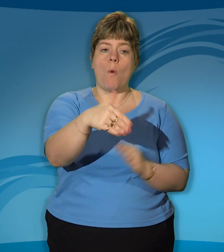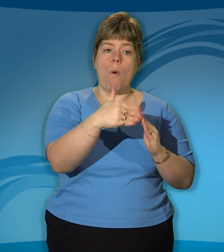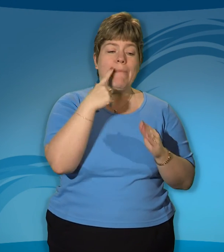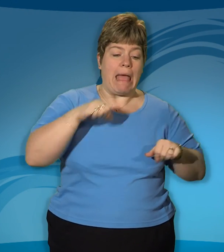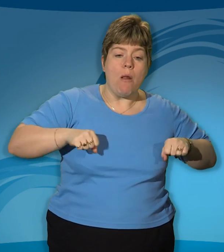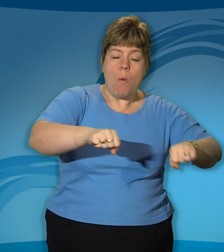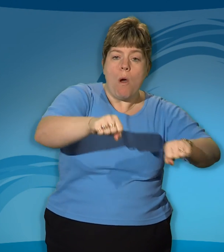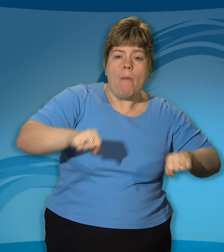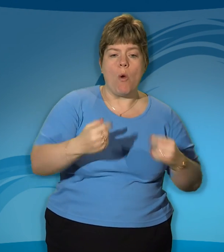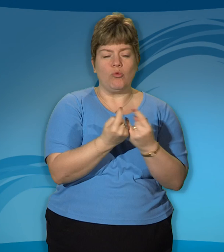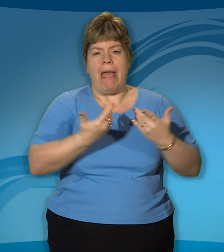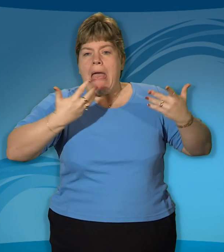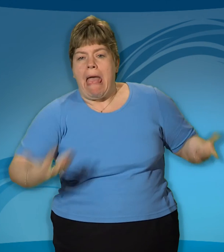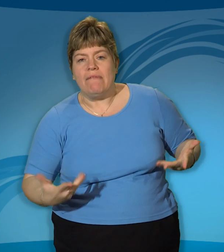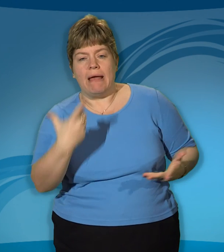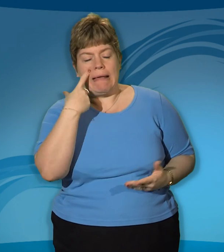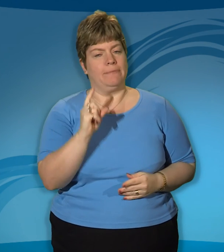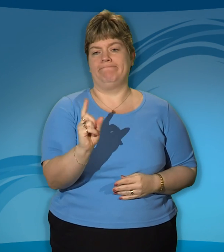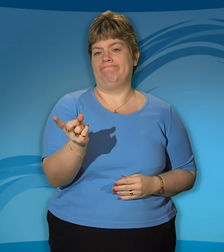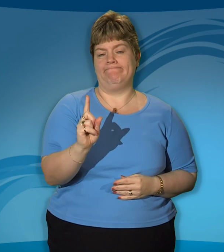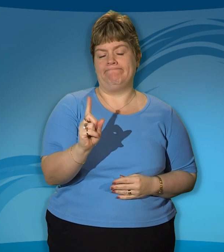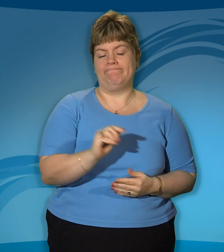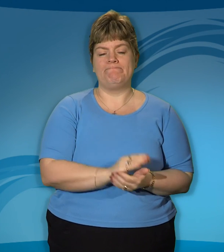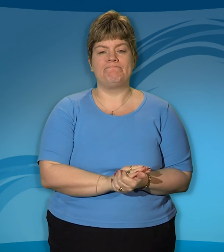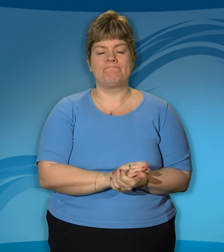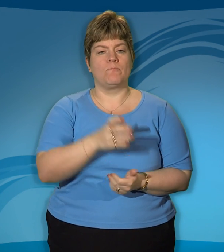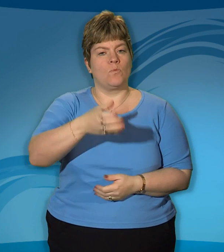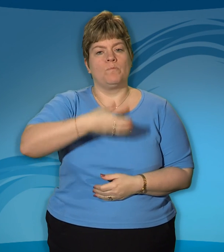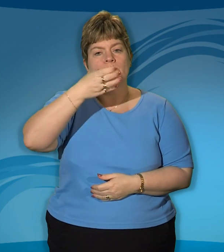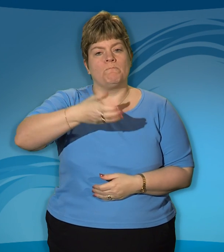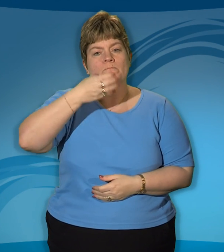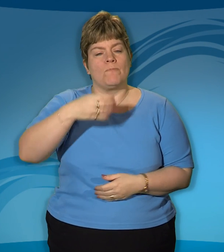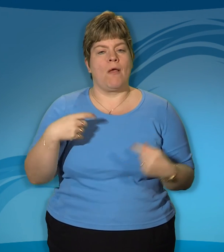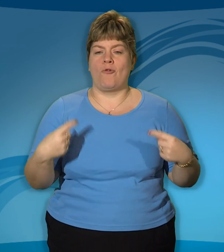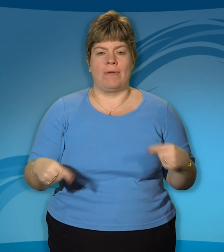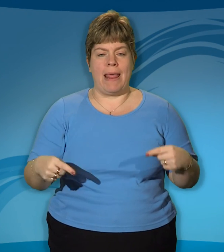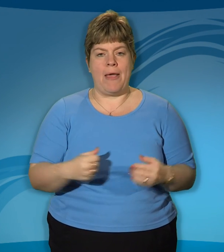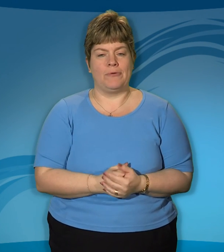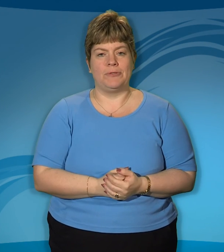Operate any domestic appliances or machinery. Drink alcohol.